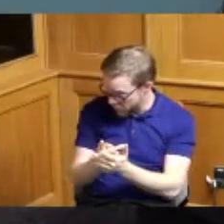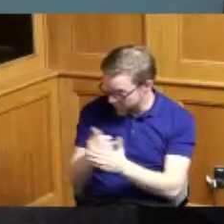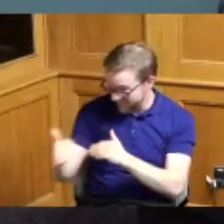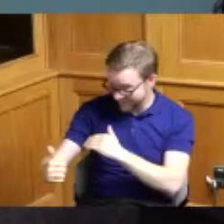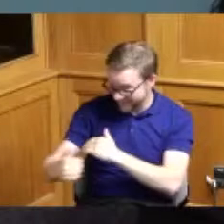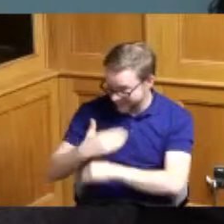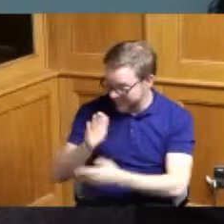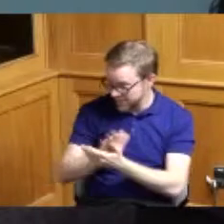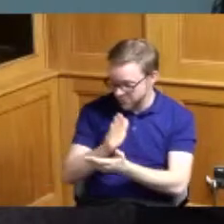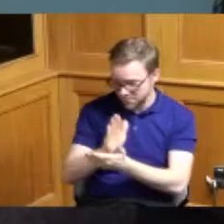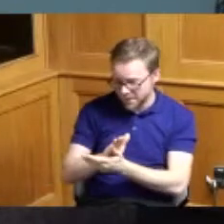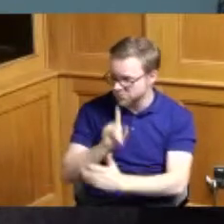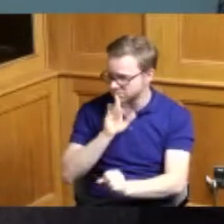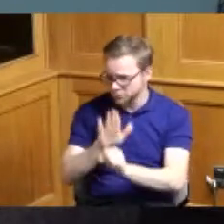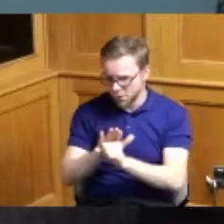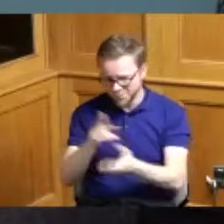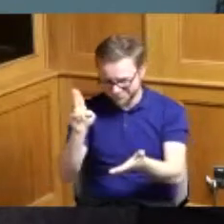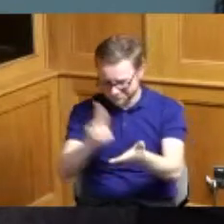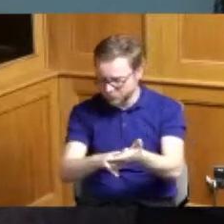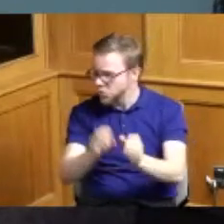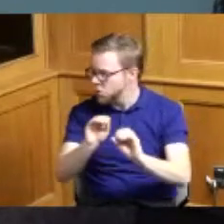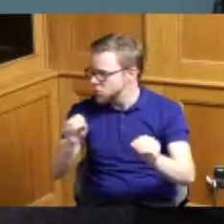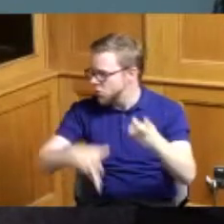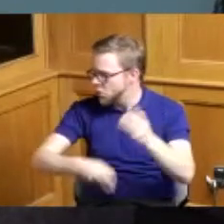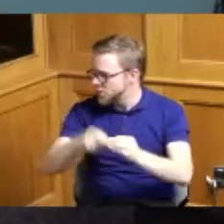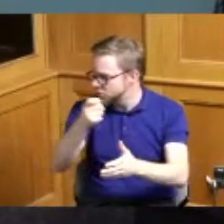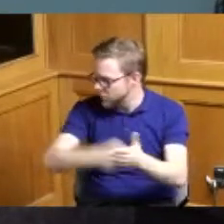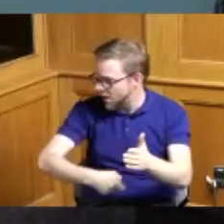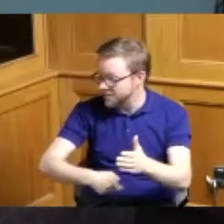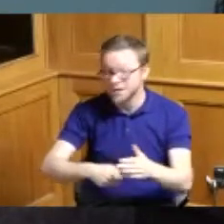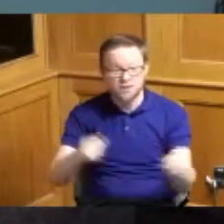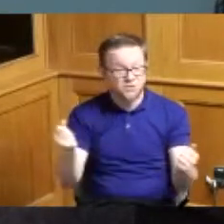there'll be no additional cost if we do those things you just talked about 40 million dollars